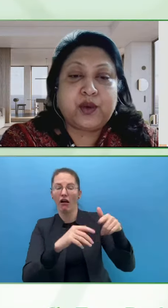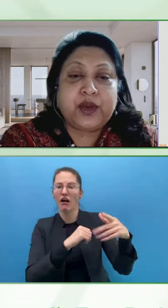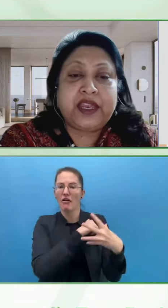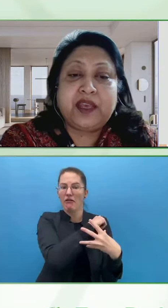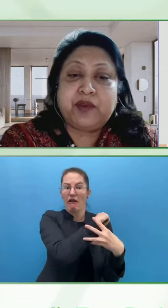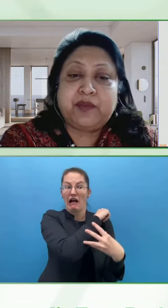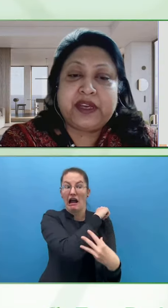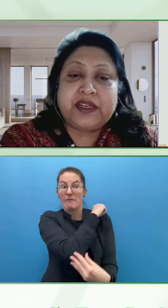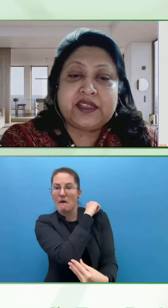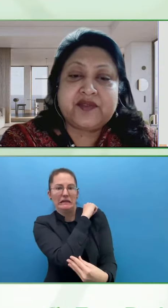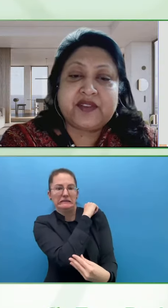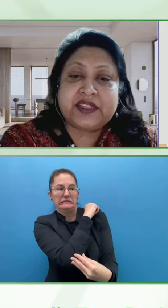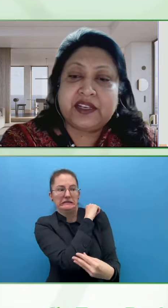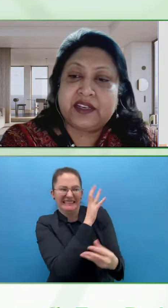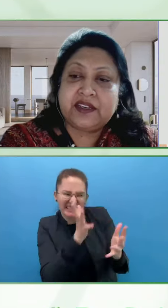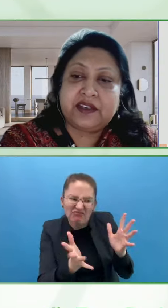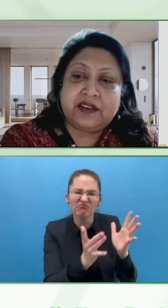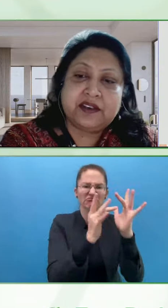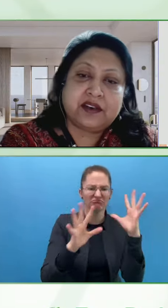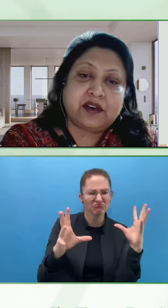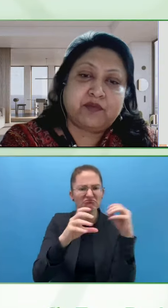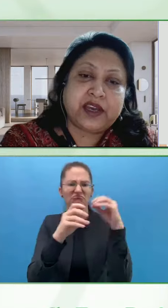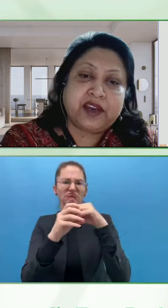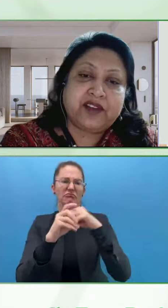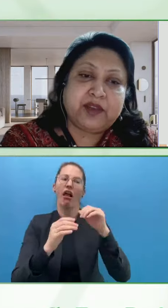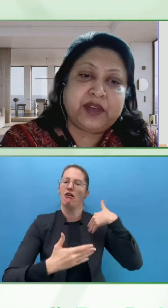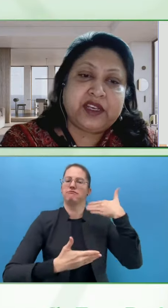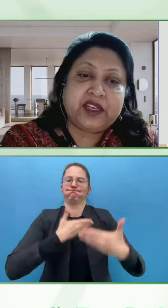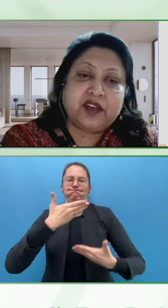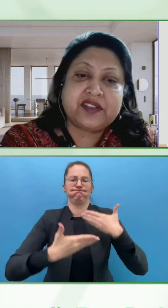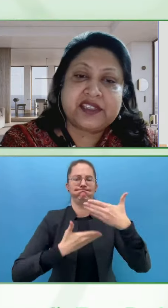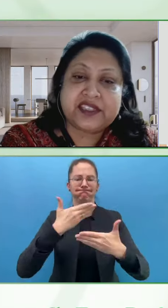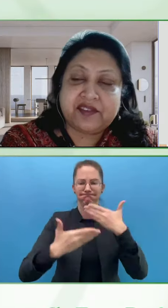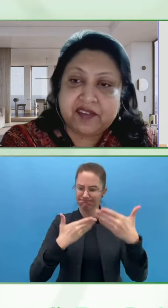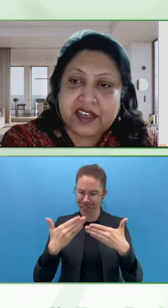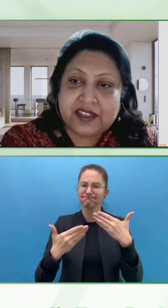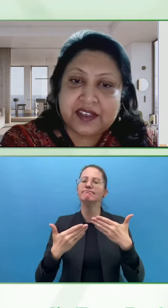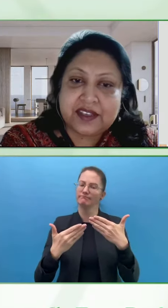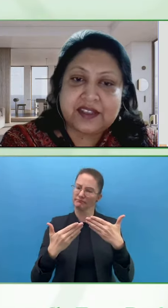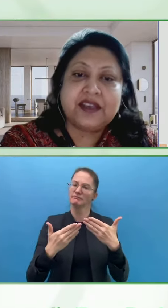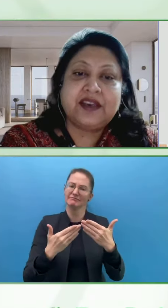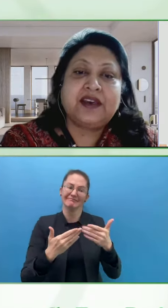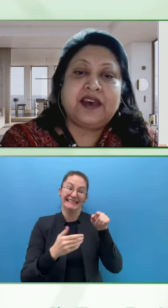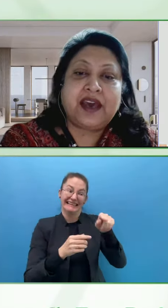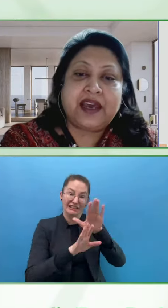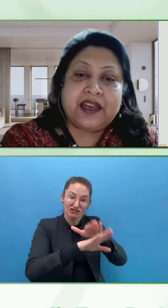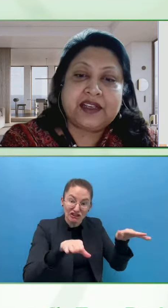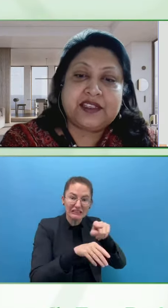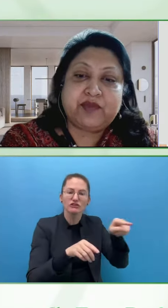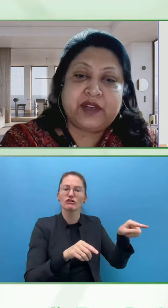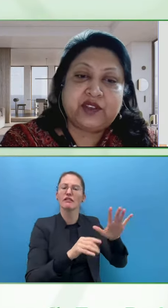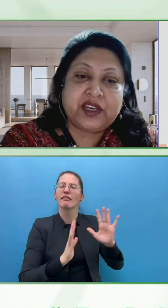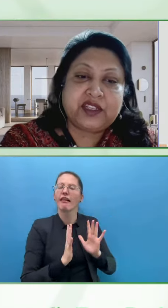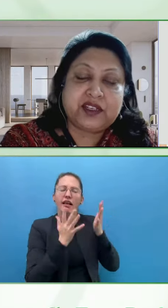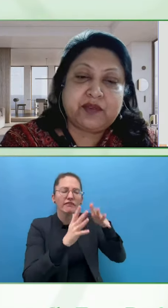So enablement is facilitated by availability of assistive devices and accessible educational